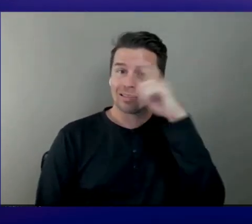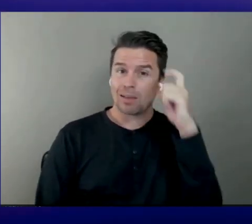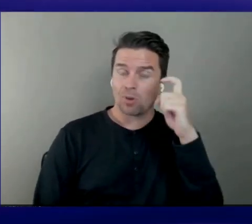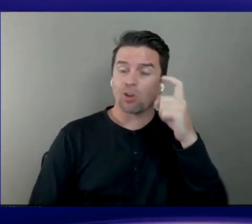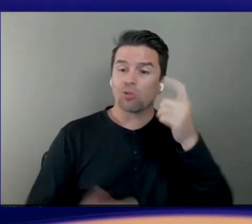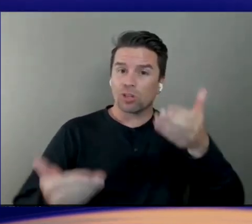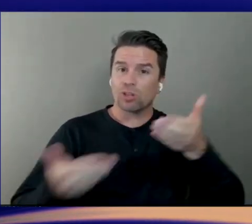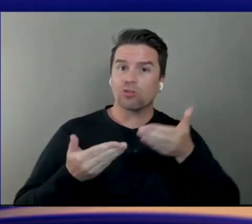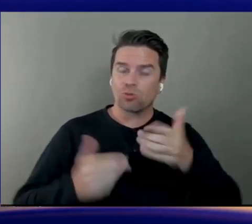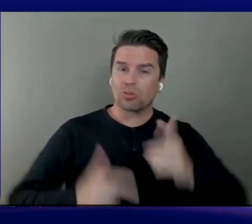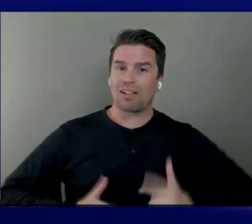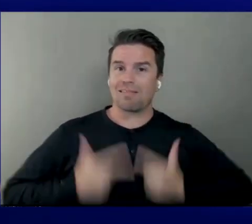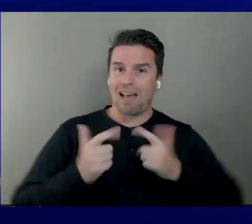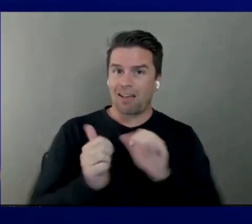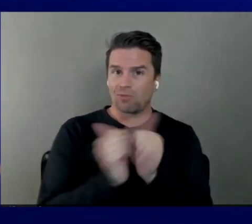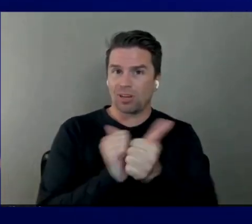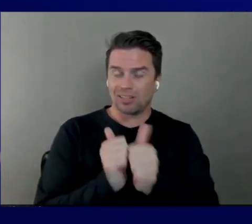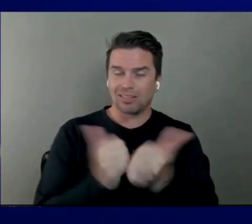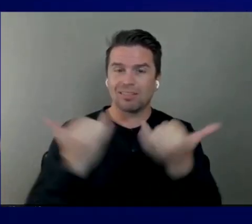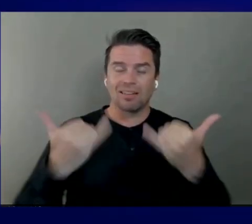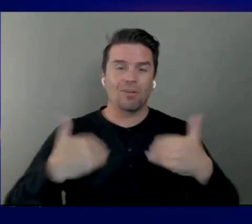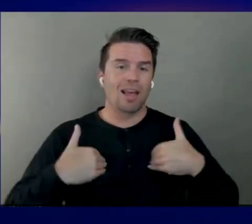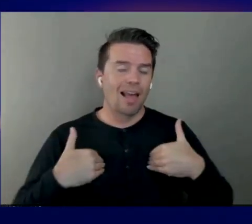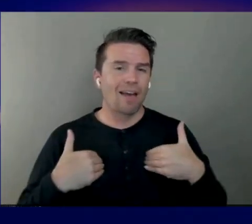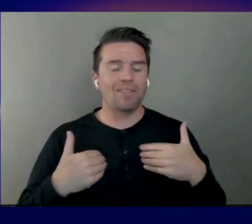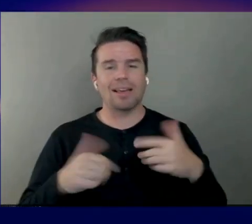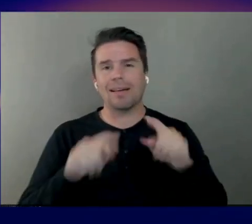like templates for a Twitch broadcast, or